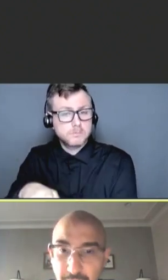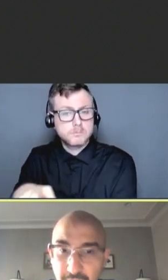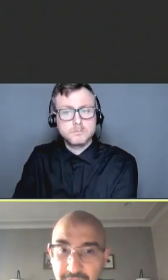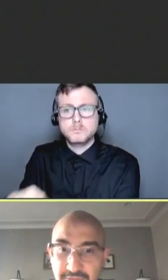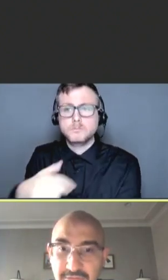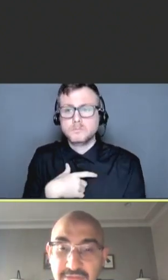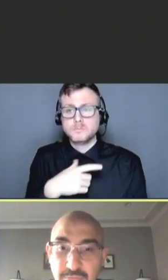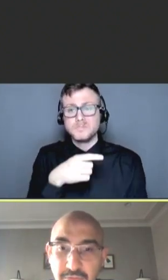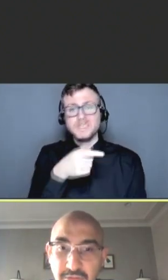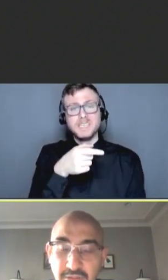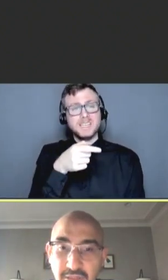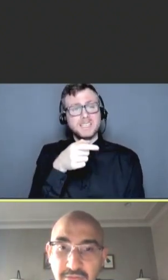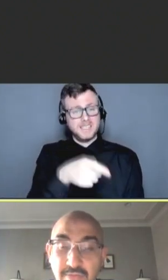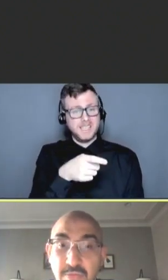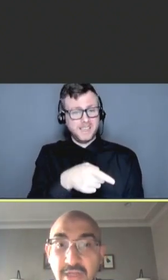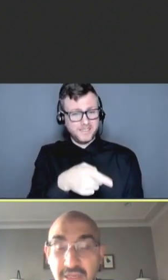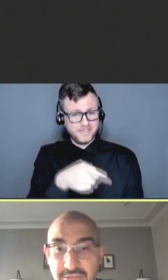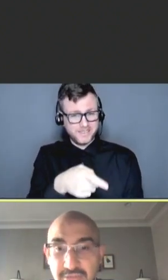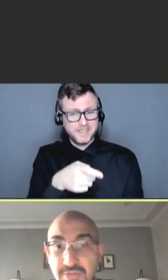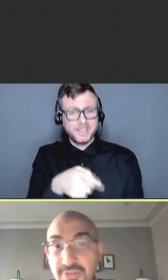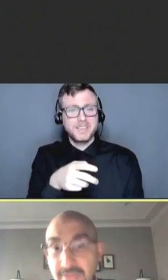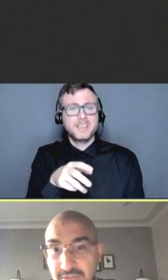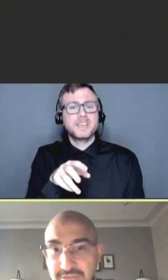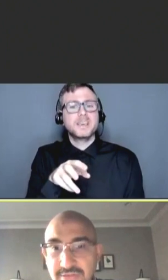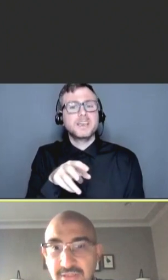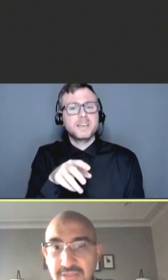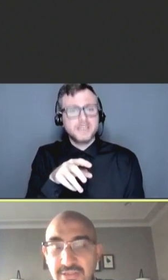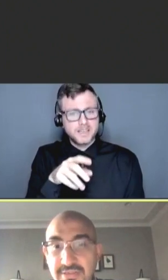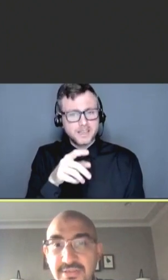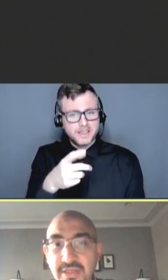compartment, this is where the immune reaction and the general center reaction, this is the reaction